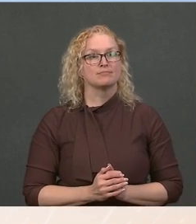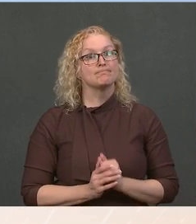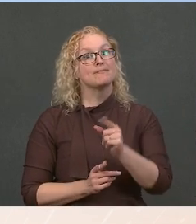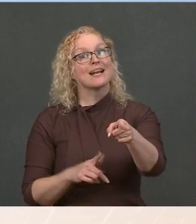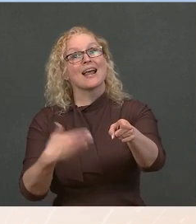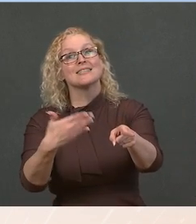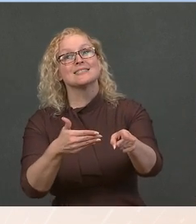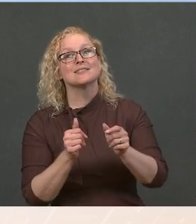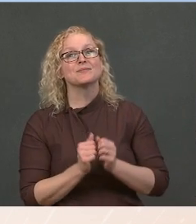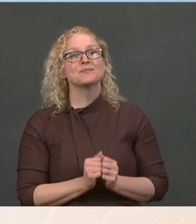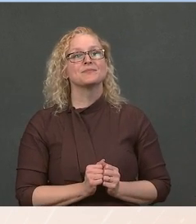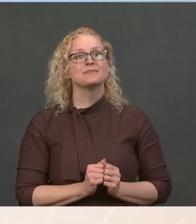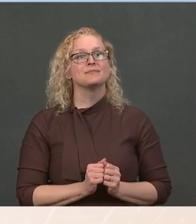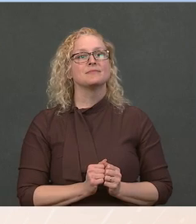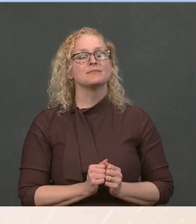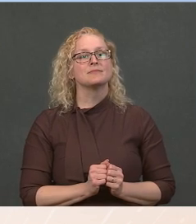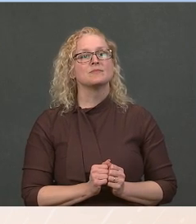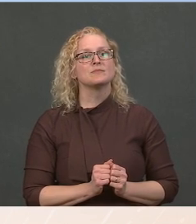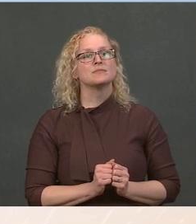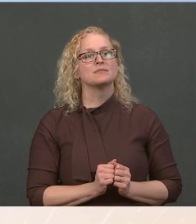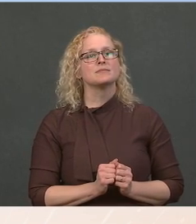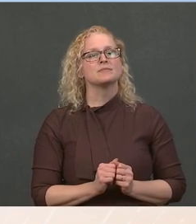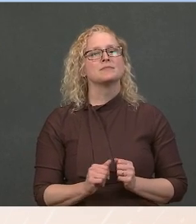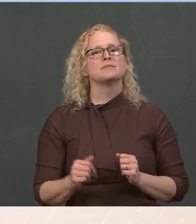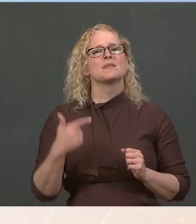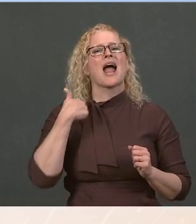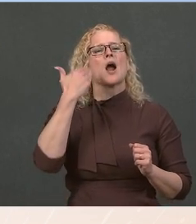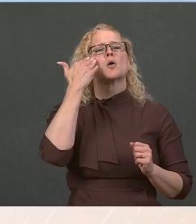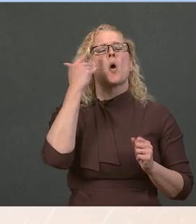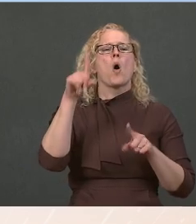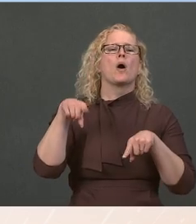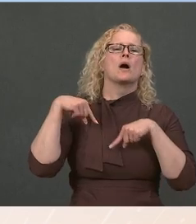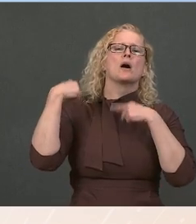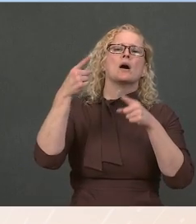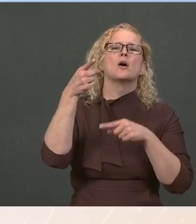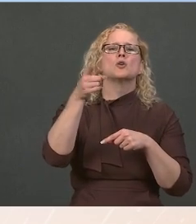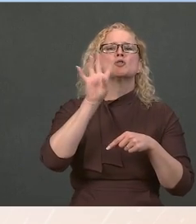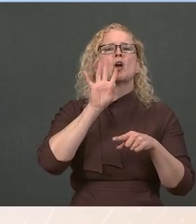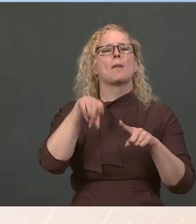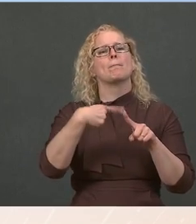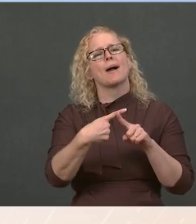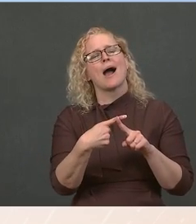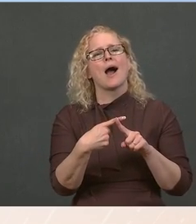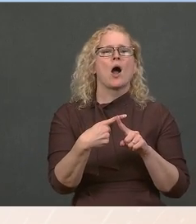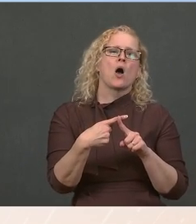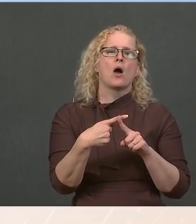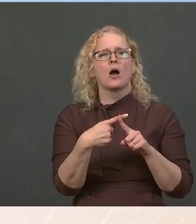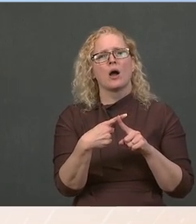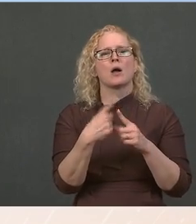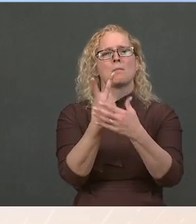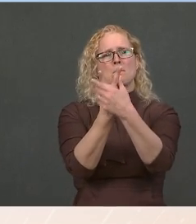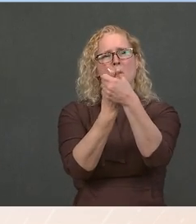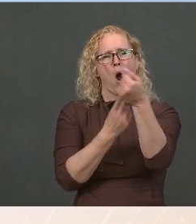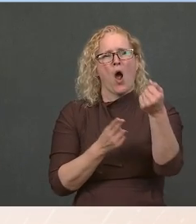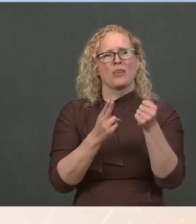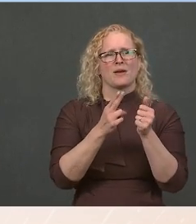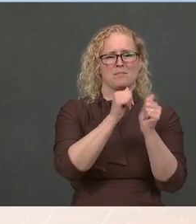I know you've been talking about the President is -- both of these bills are very important to the President, he's pushing on this.